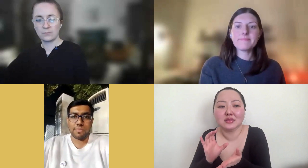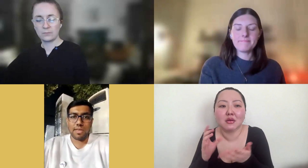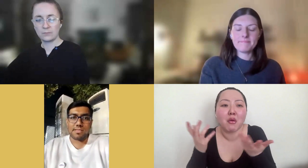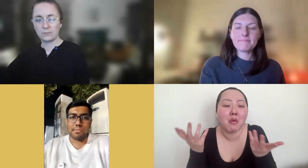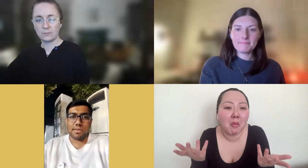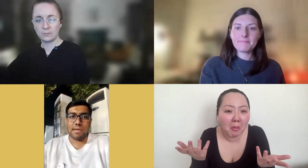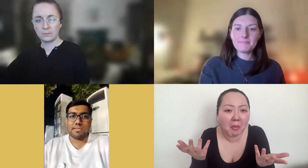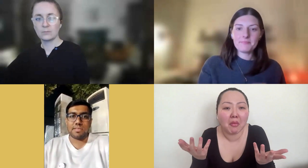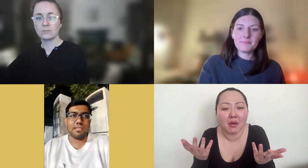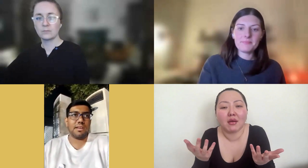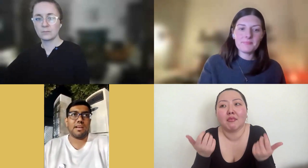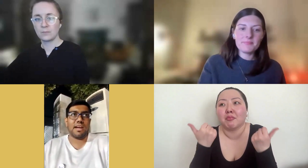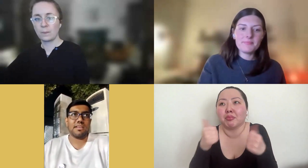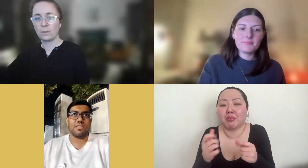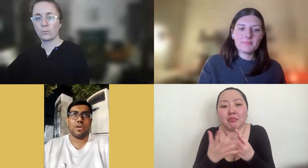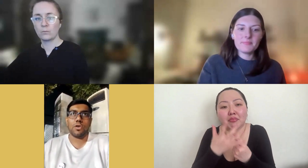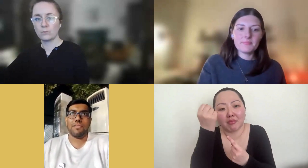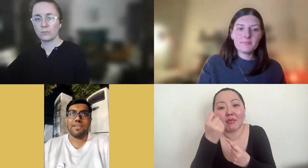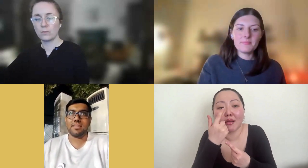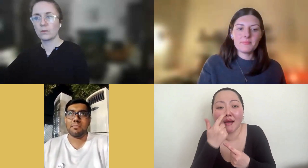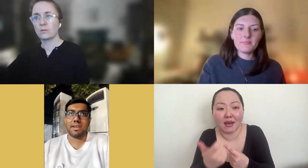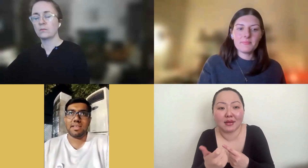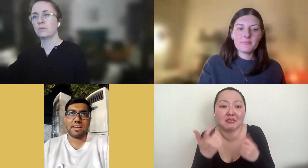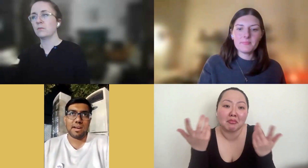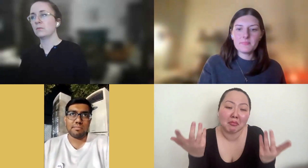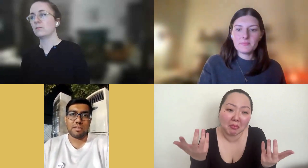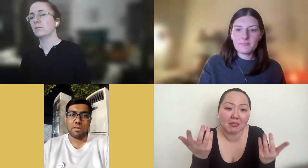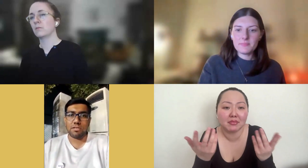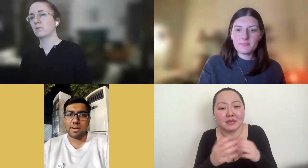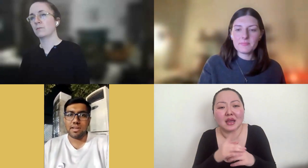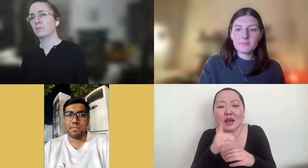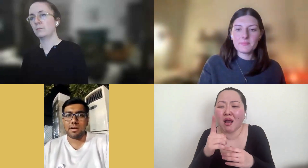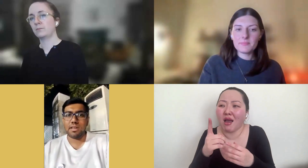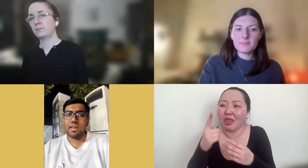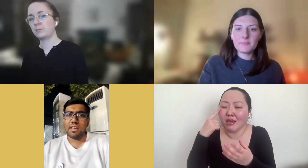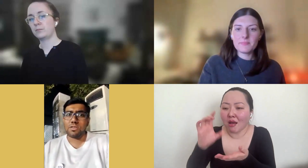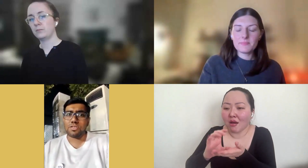you know. Sometimes the grant is not always the money that comes in or the funding but it